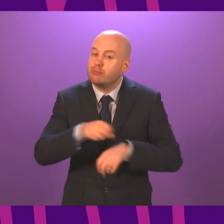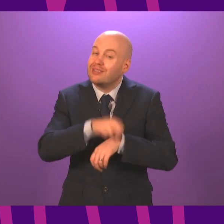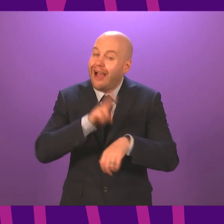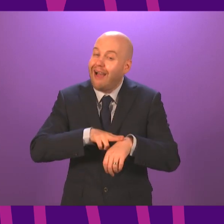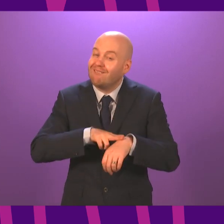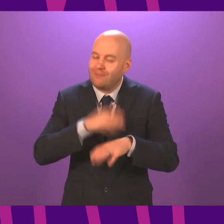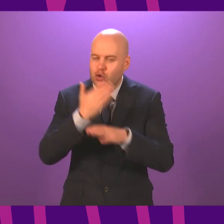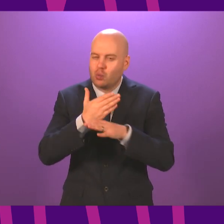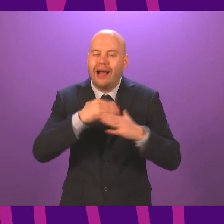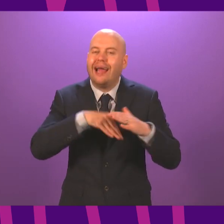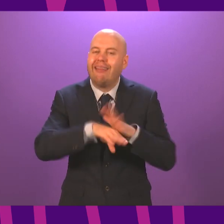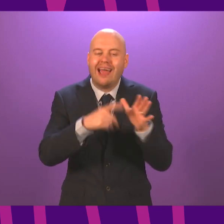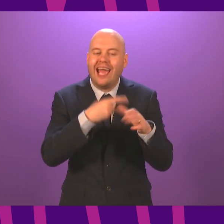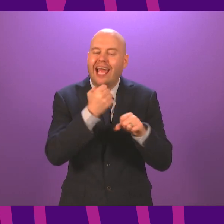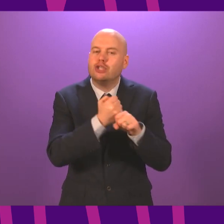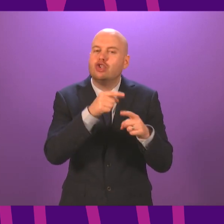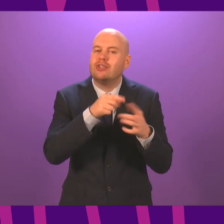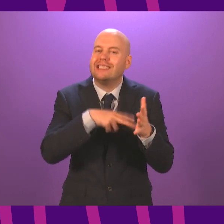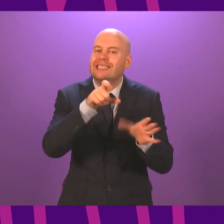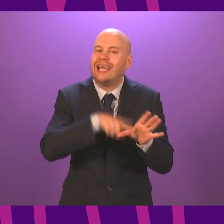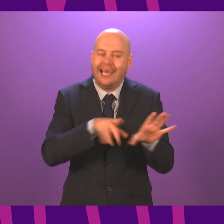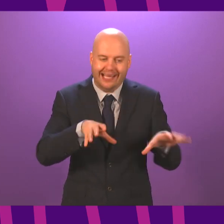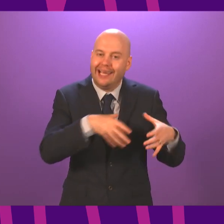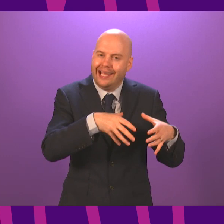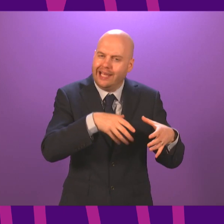and what does today’s announcement mean for future recruitment in Dundee?